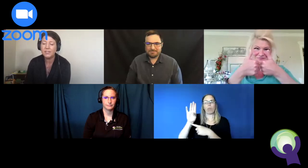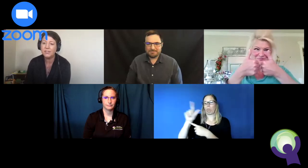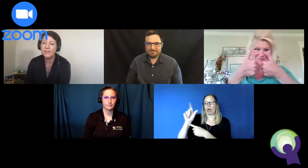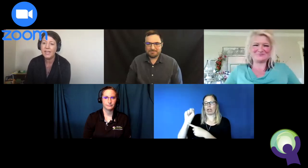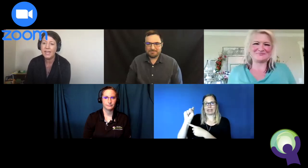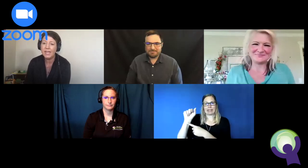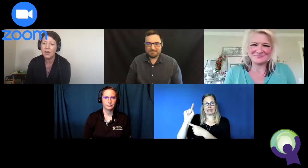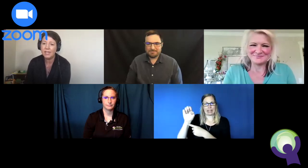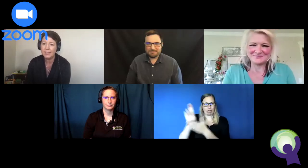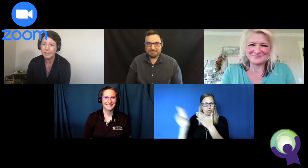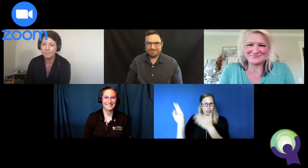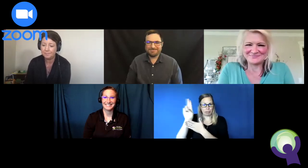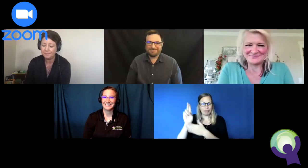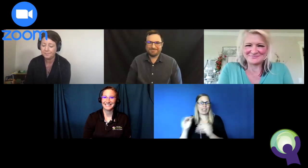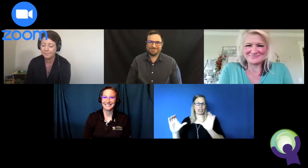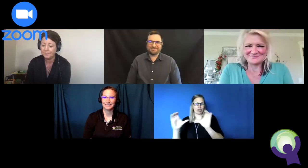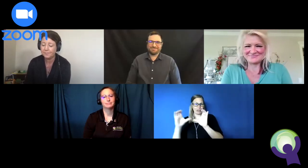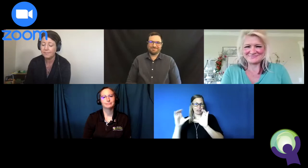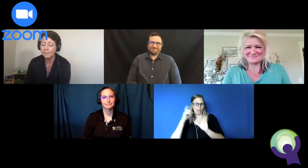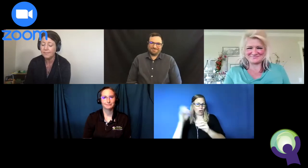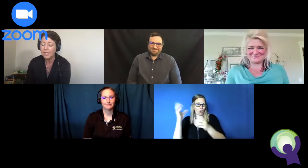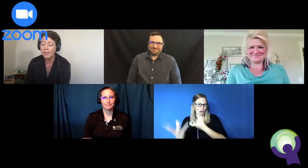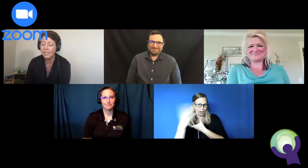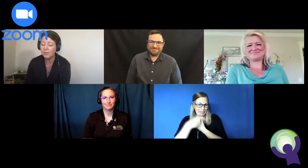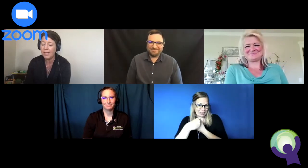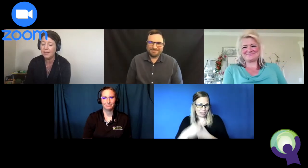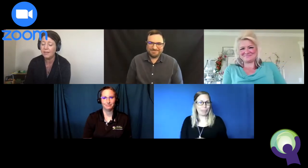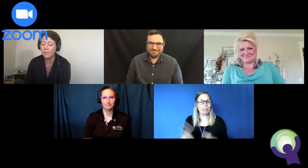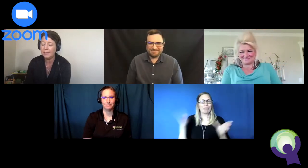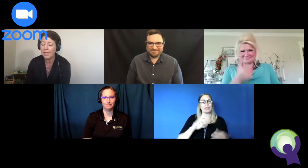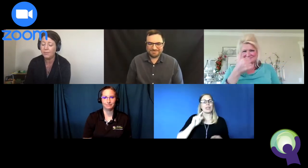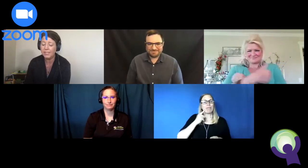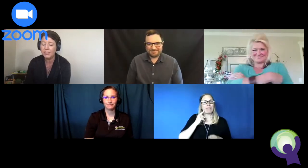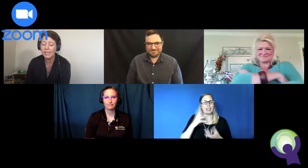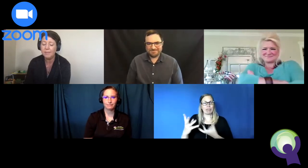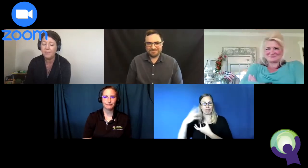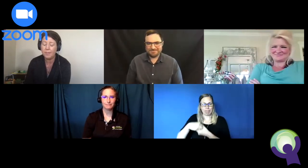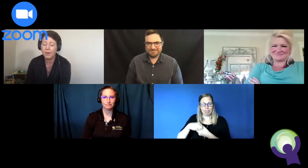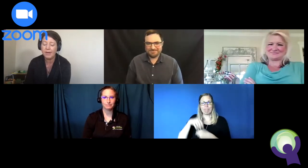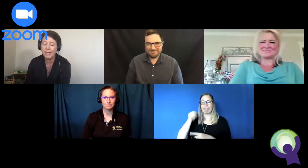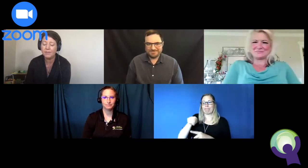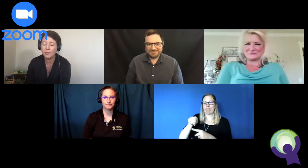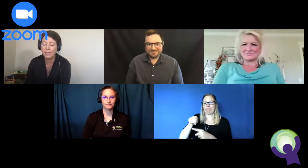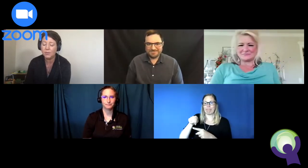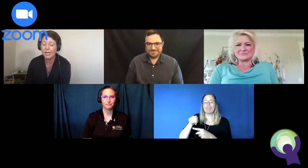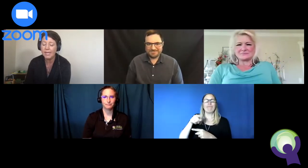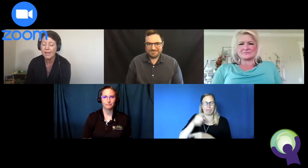certificate in autism. Mary joined the WESP Outreach team in February of 2020